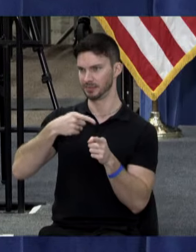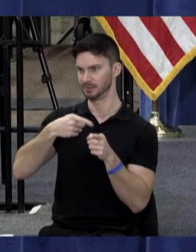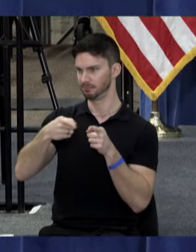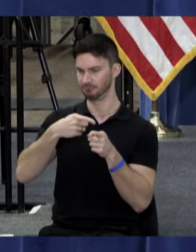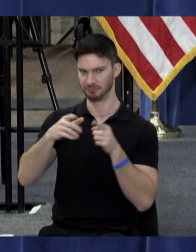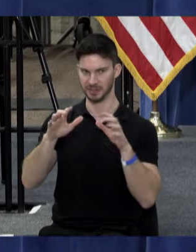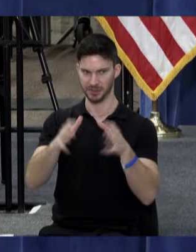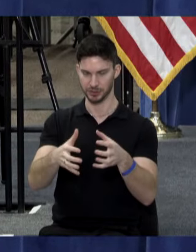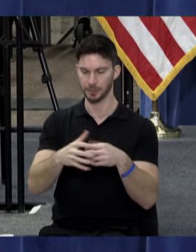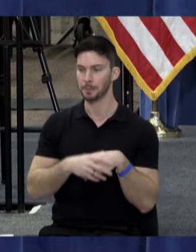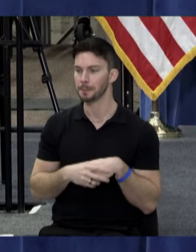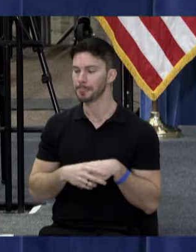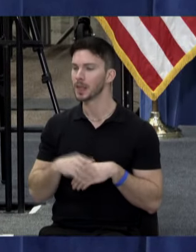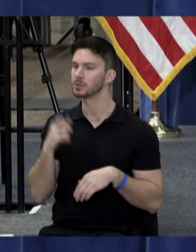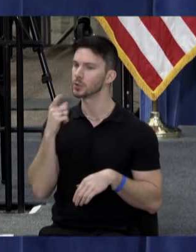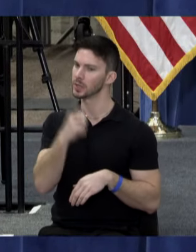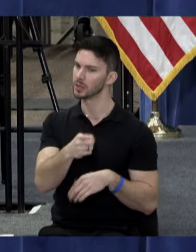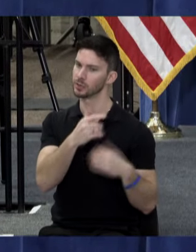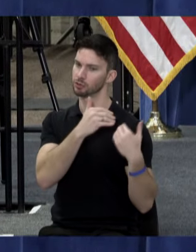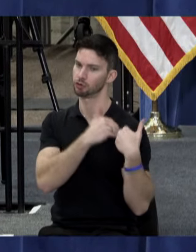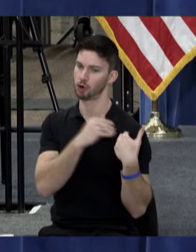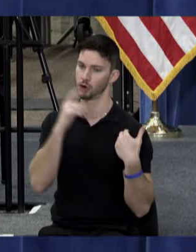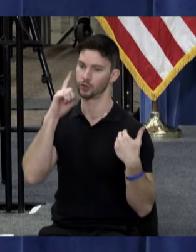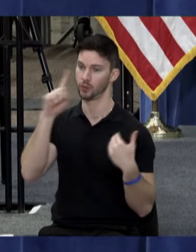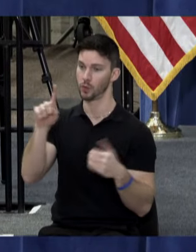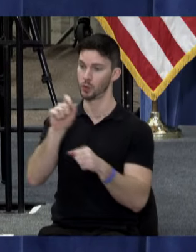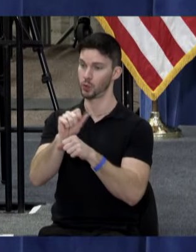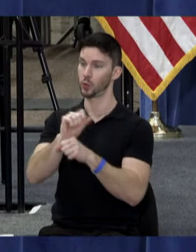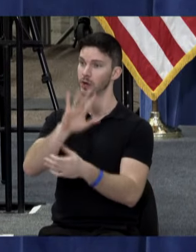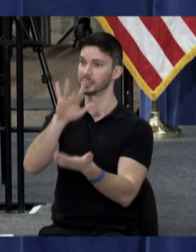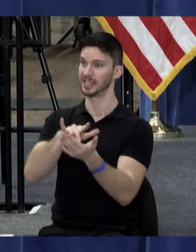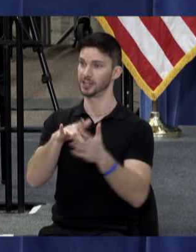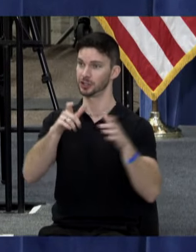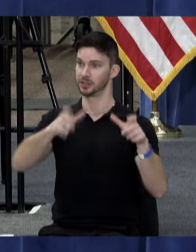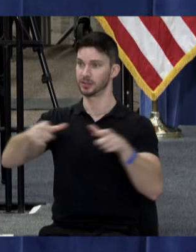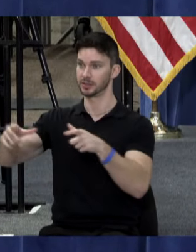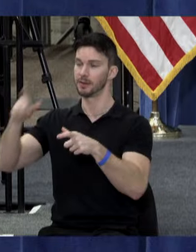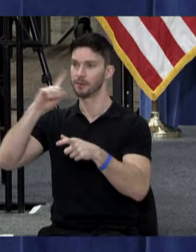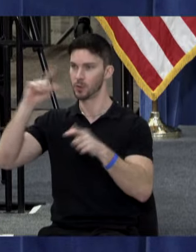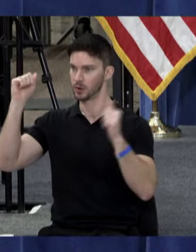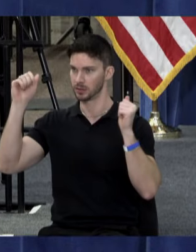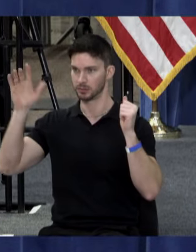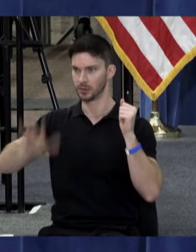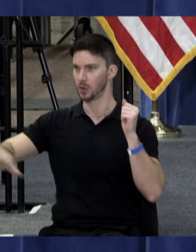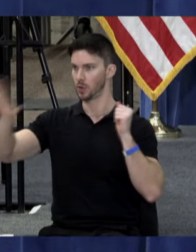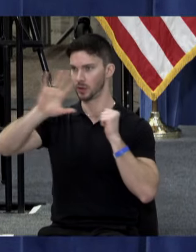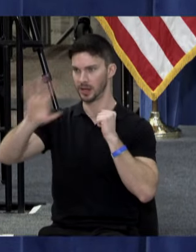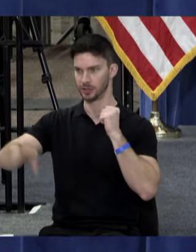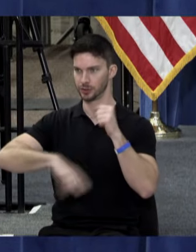He was actually in charge of workstations for the whole nation. And he actually took early